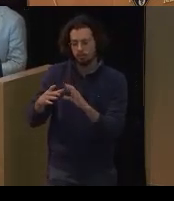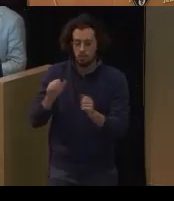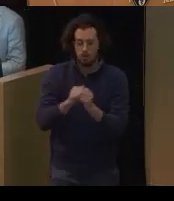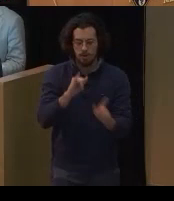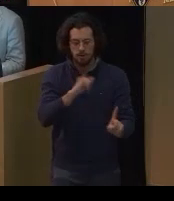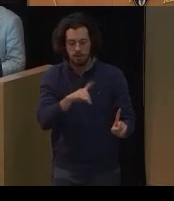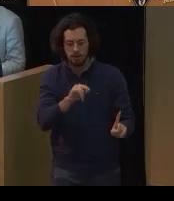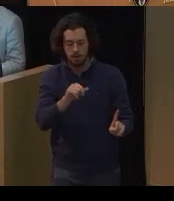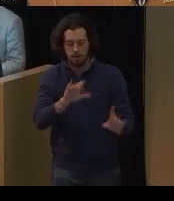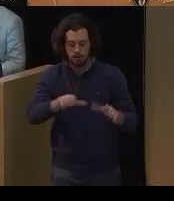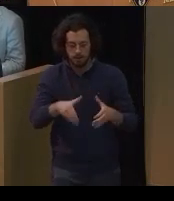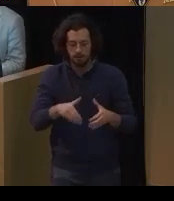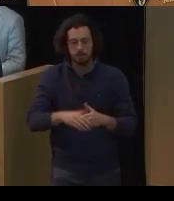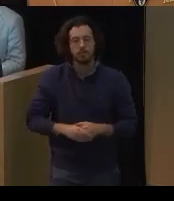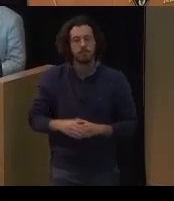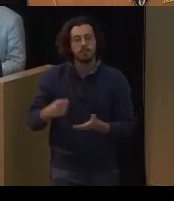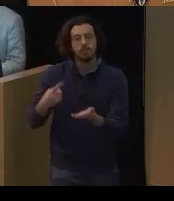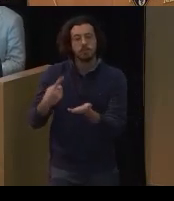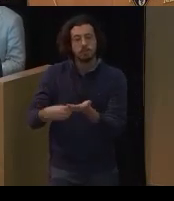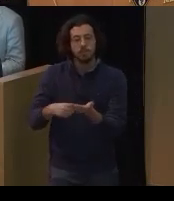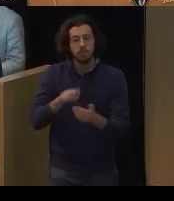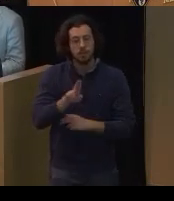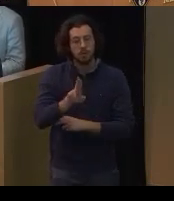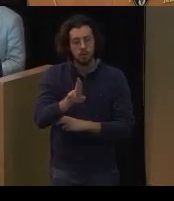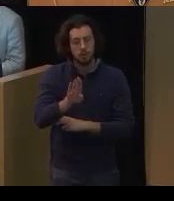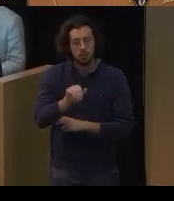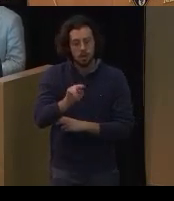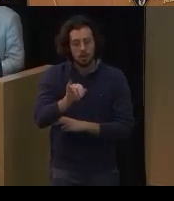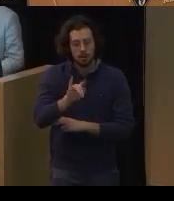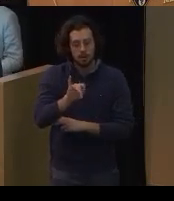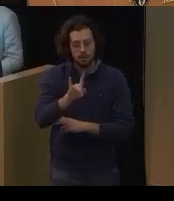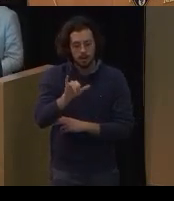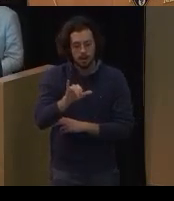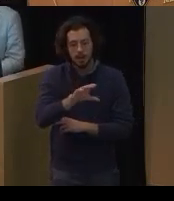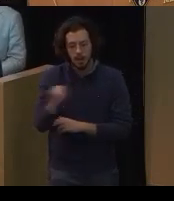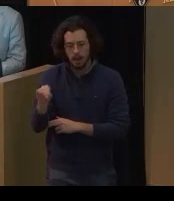robust well-studied association between urbanicity and psychotic-like experiences in pre-adolescence